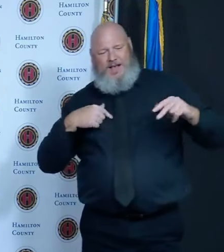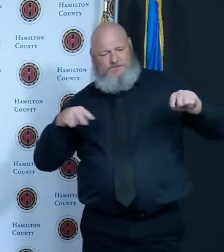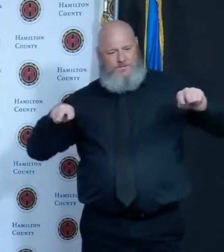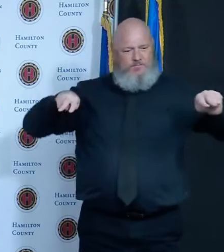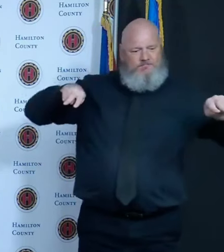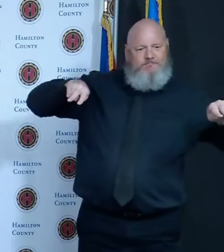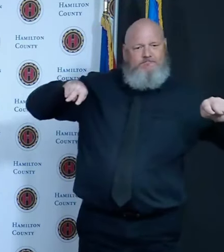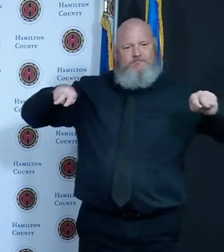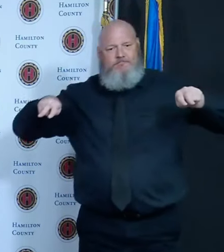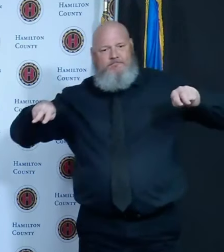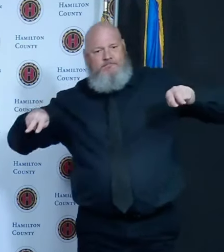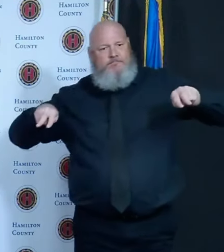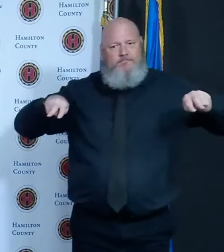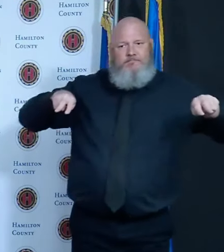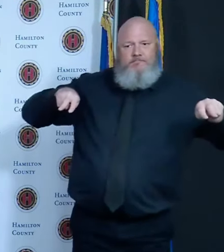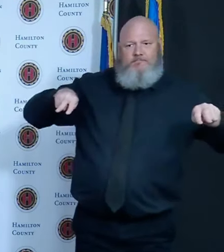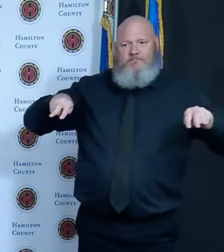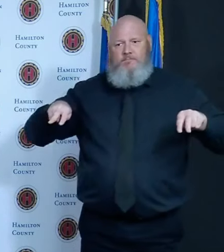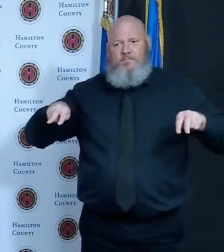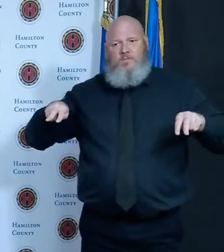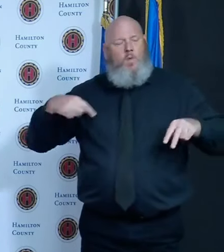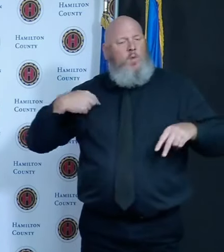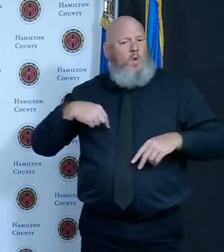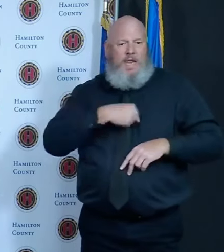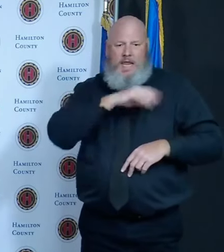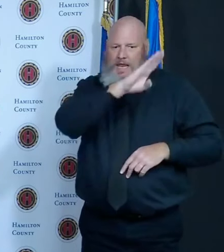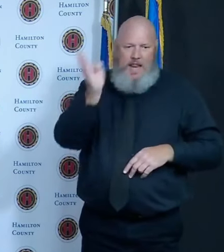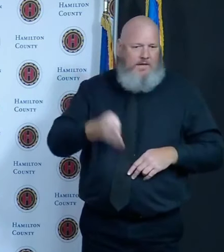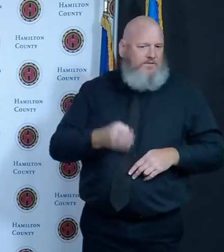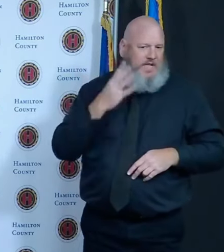none of us know how this is all going to play out